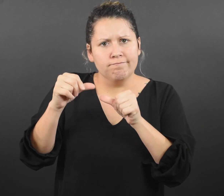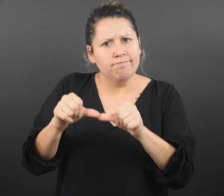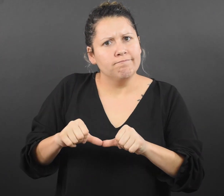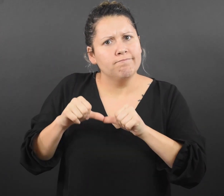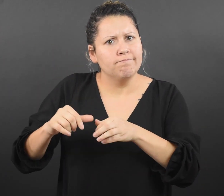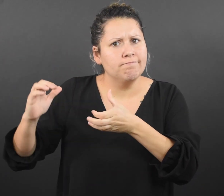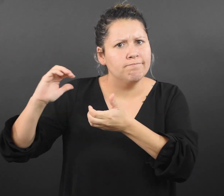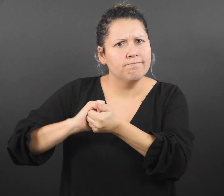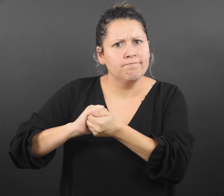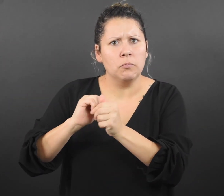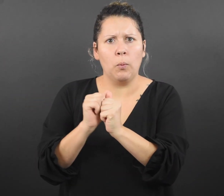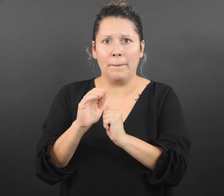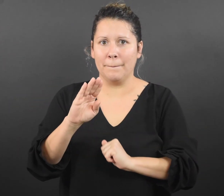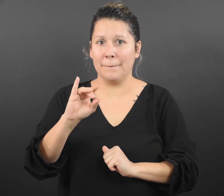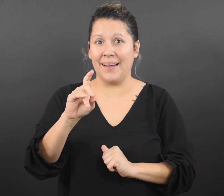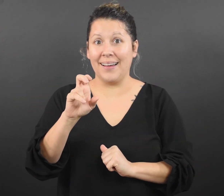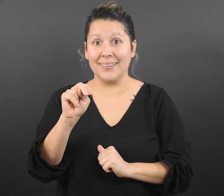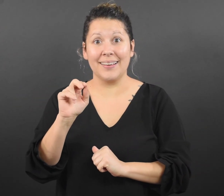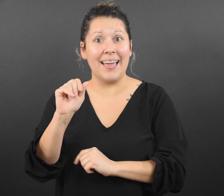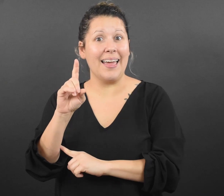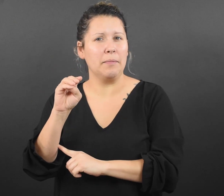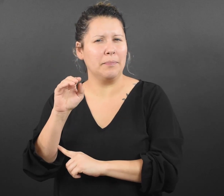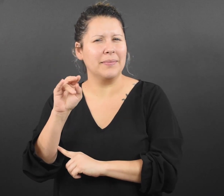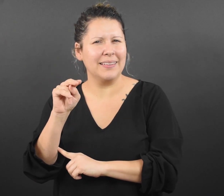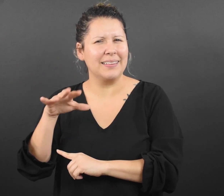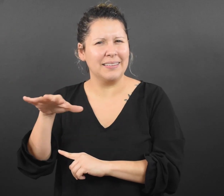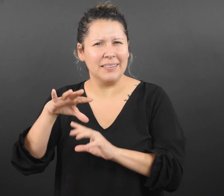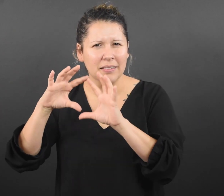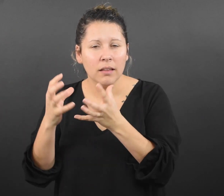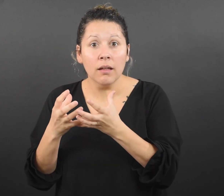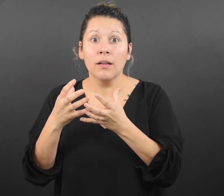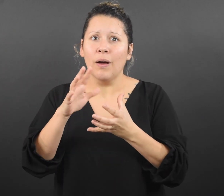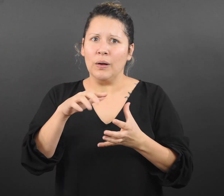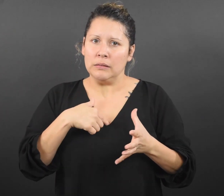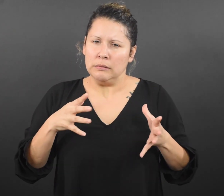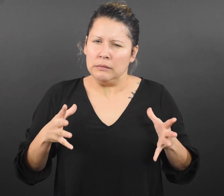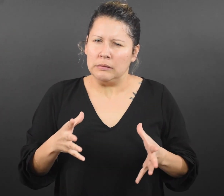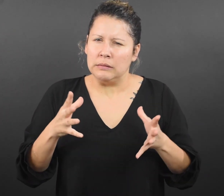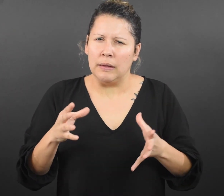partnership with Biden Administration – and I urge Minnesotans to take advantage of these